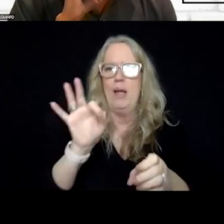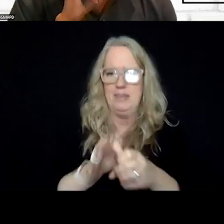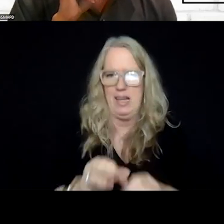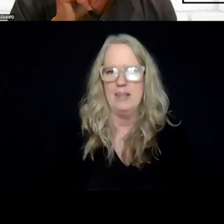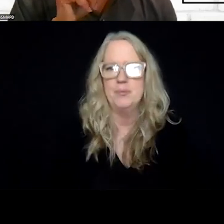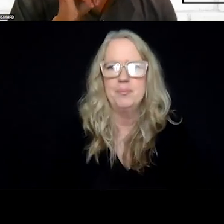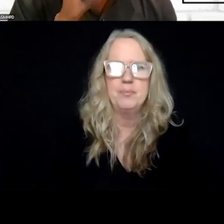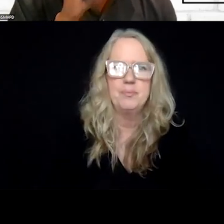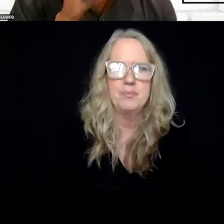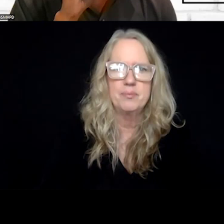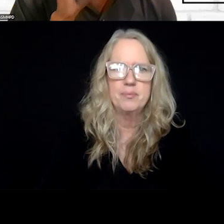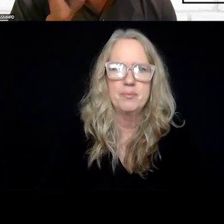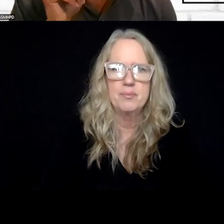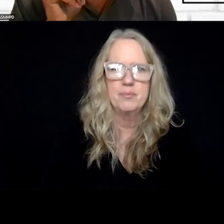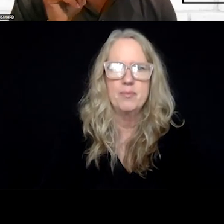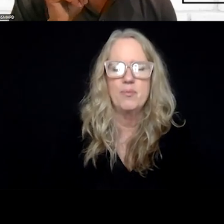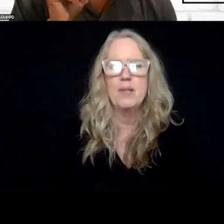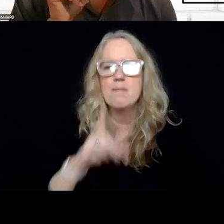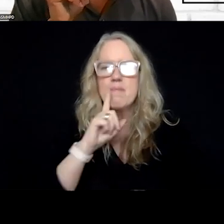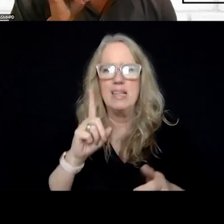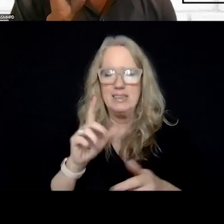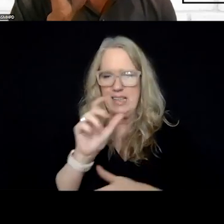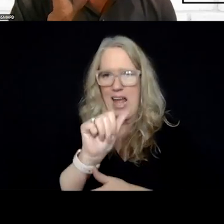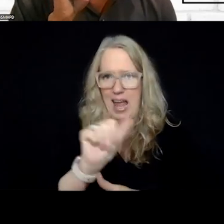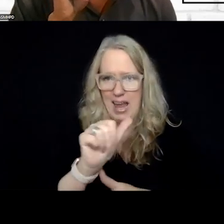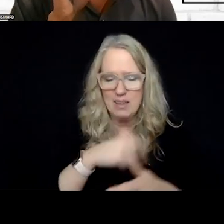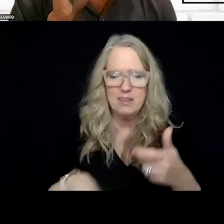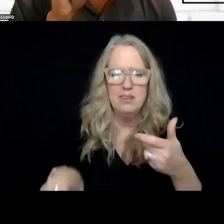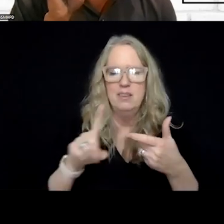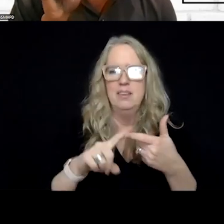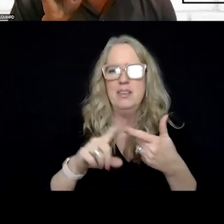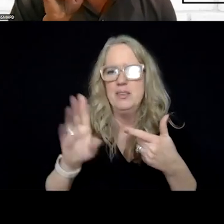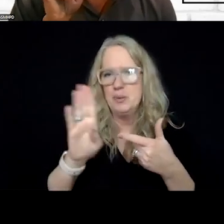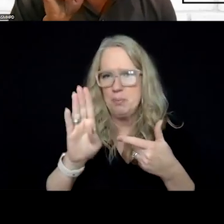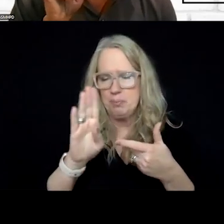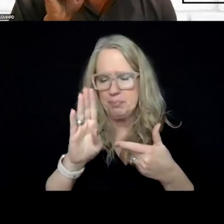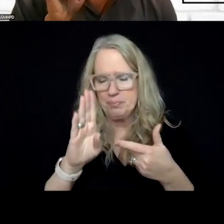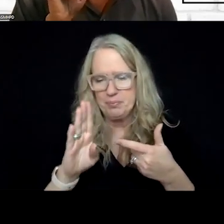IS IT FIREHOUSE WITH SUFFICIENT FUNDING, NOT SUFFICIENT FUNDING,